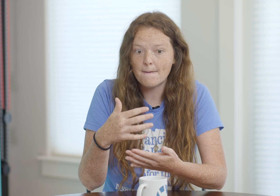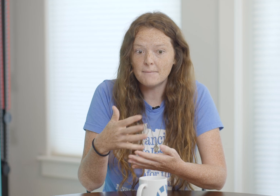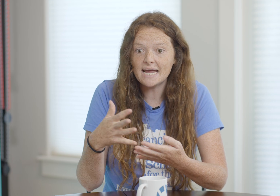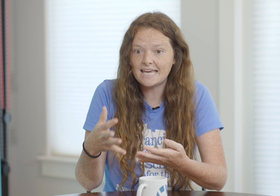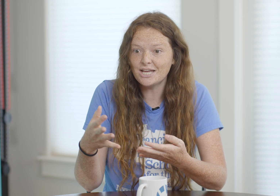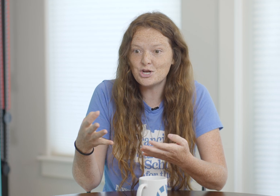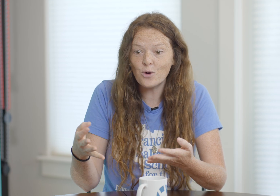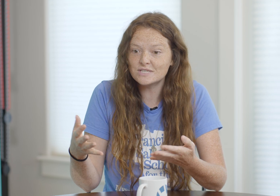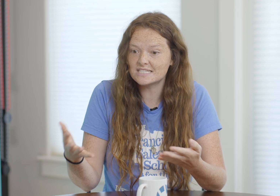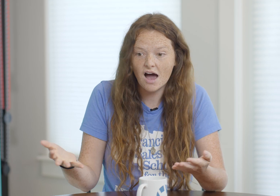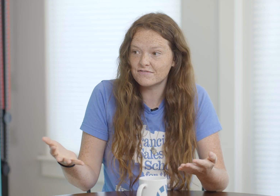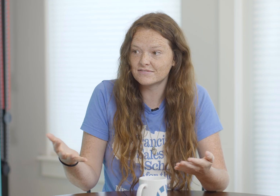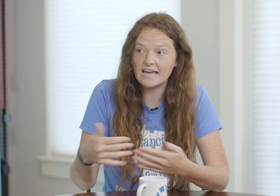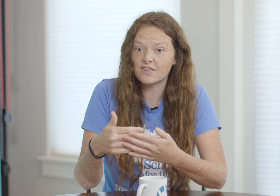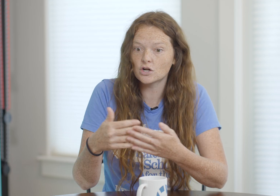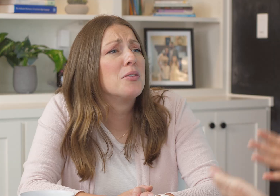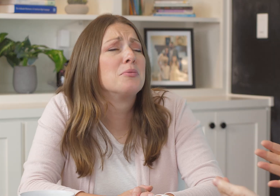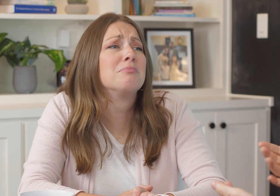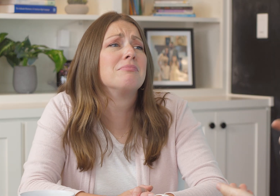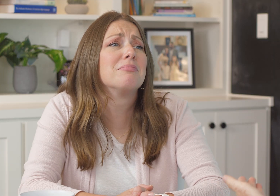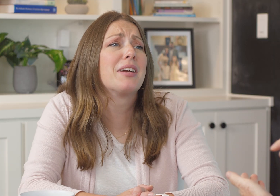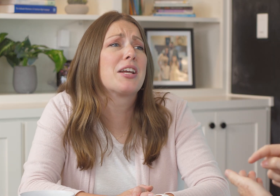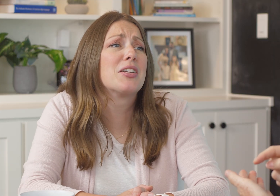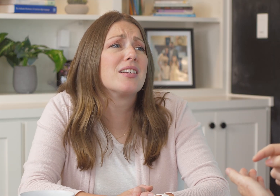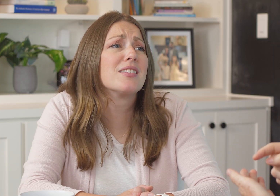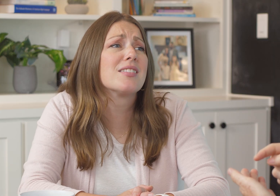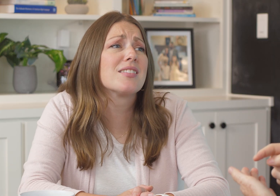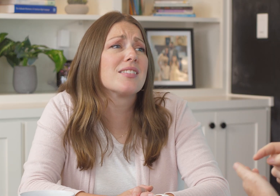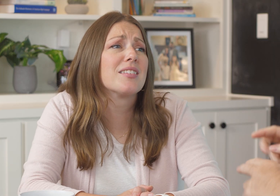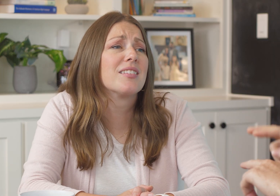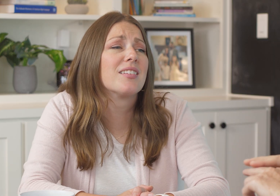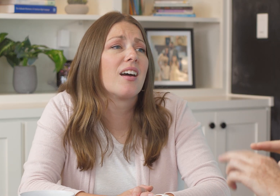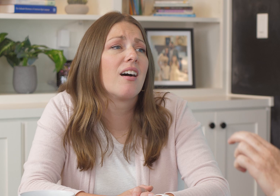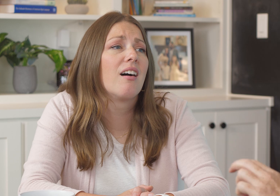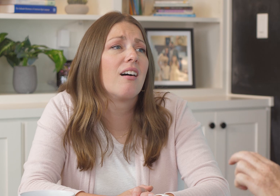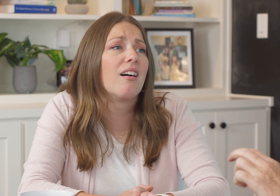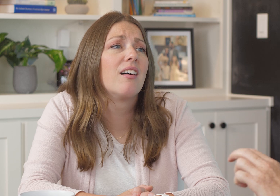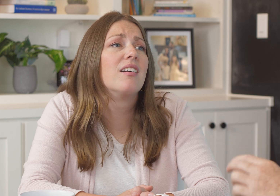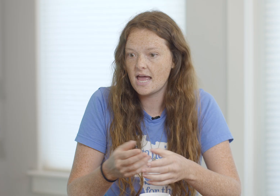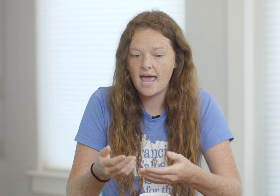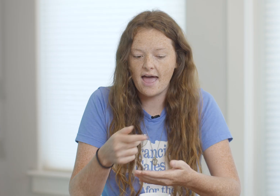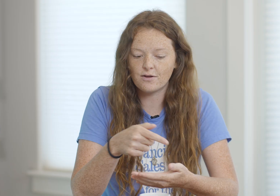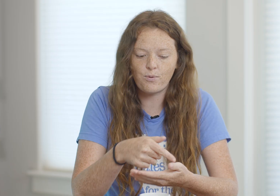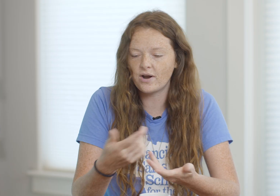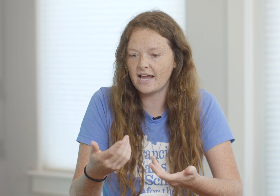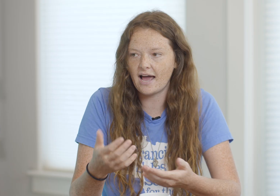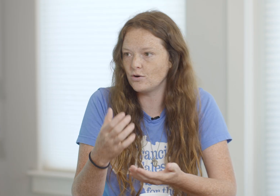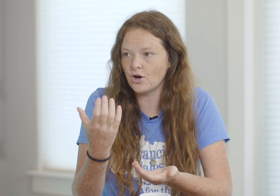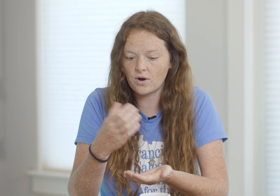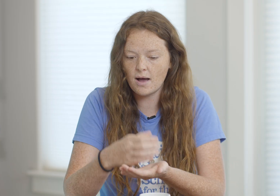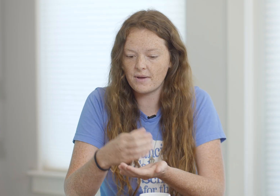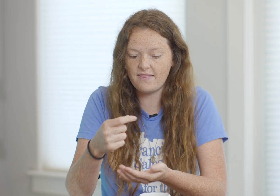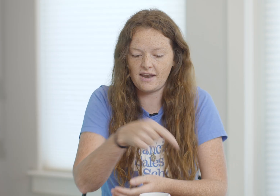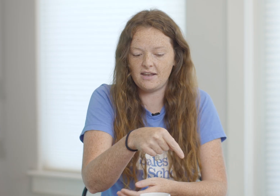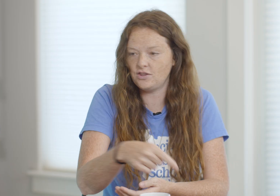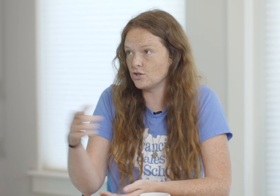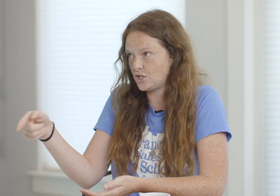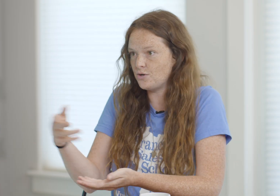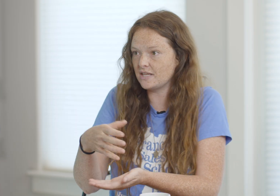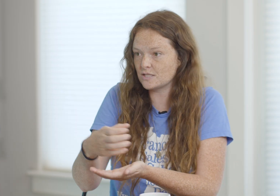my kid knows stuff like they're learning, so they're pointing at chair and they're signing chair and they're pointing at a cup and then they're just doing this